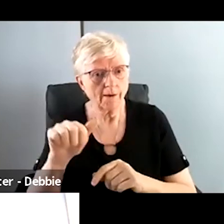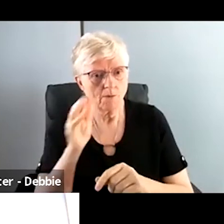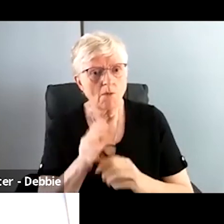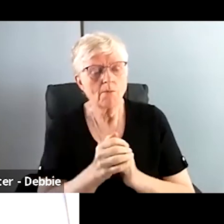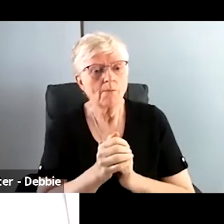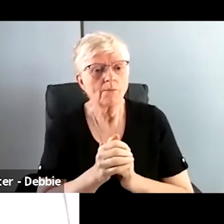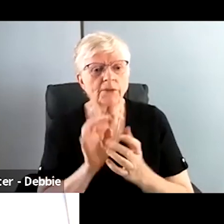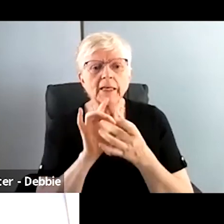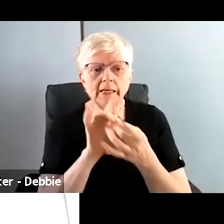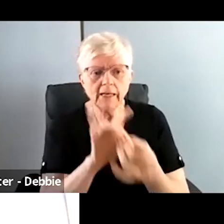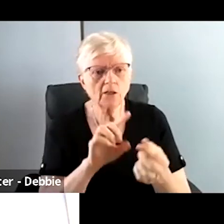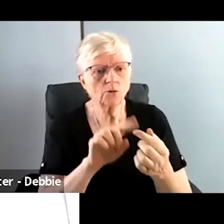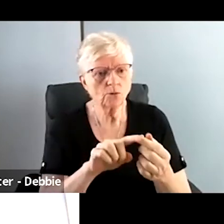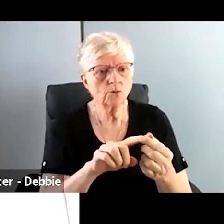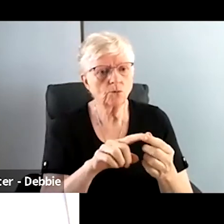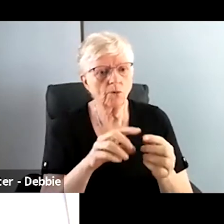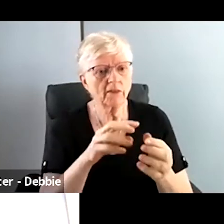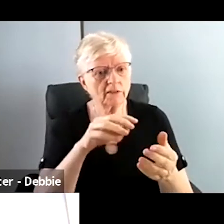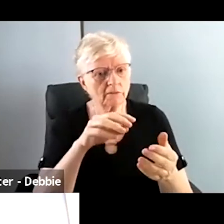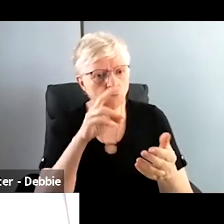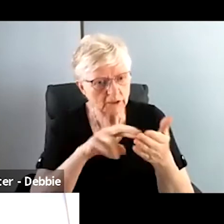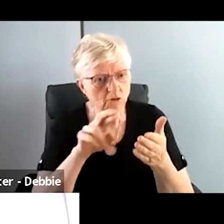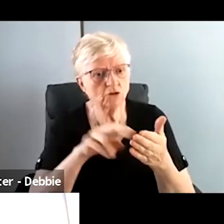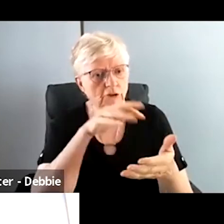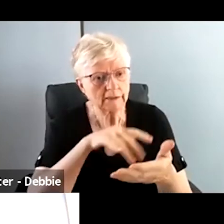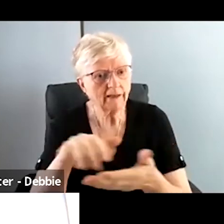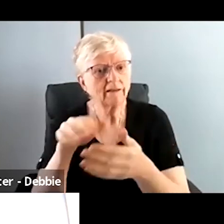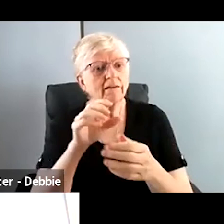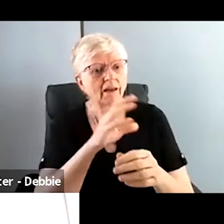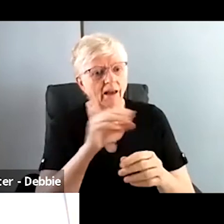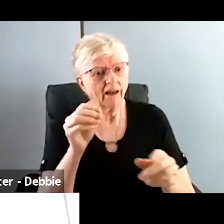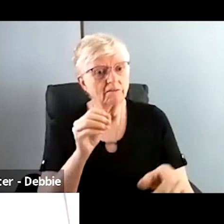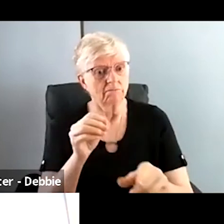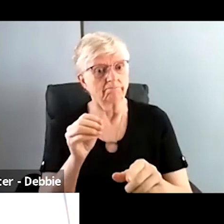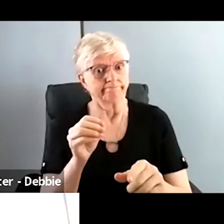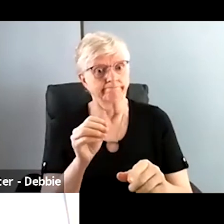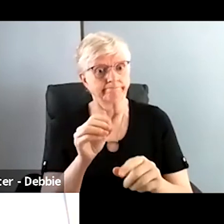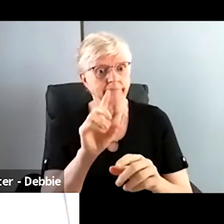REALLY PARTICULAR TO THE DATA AND SOME OF THE THINGS